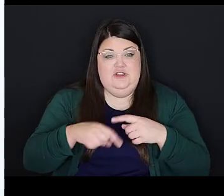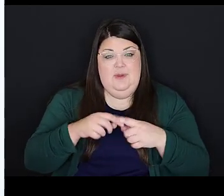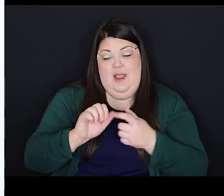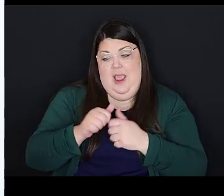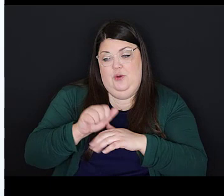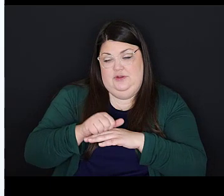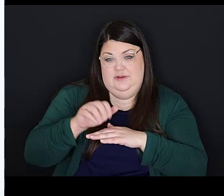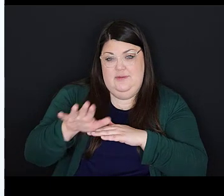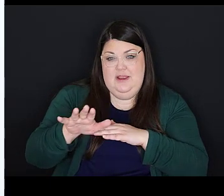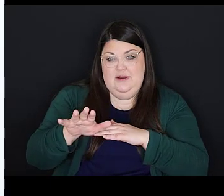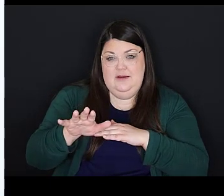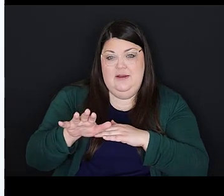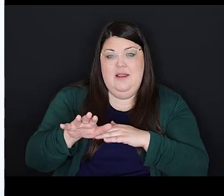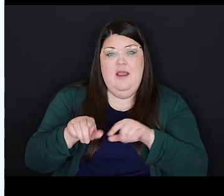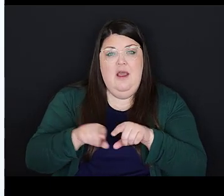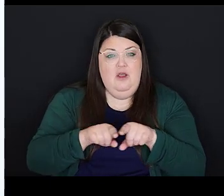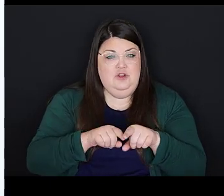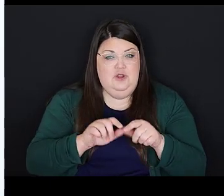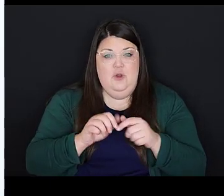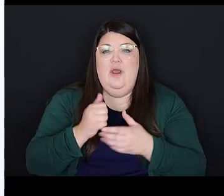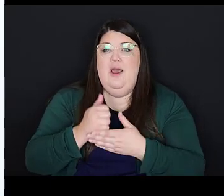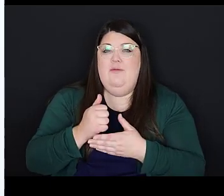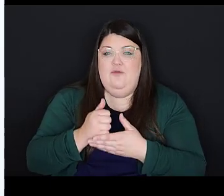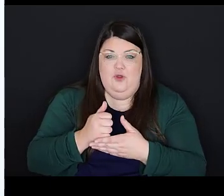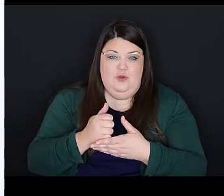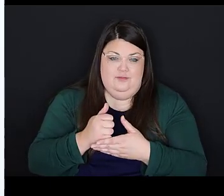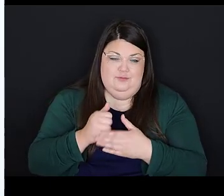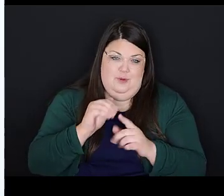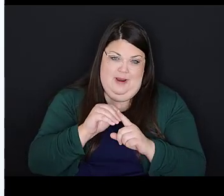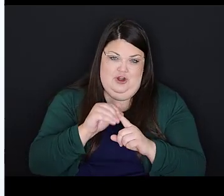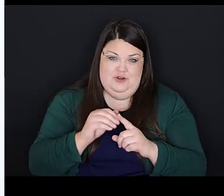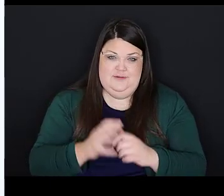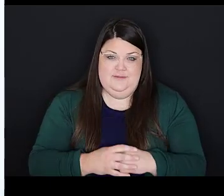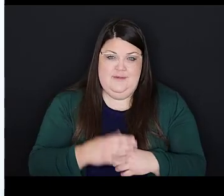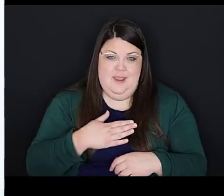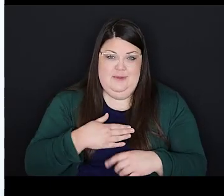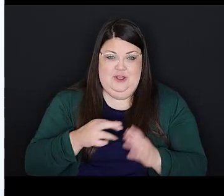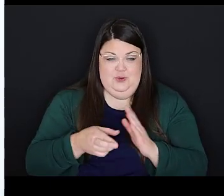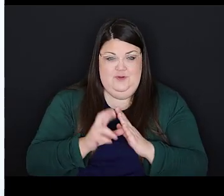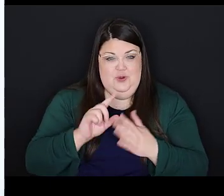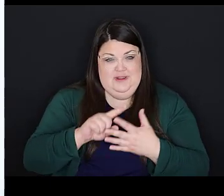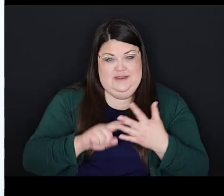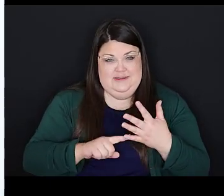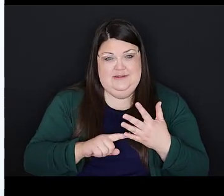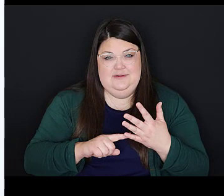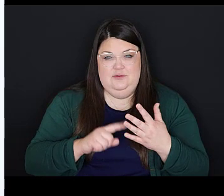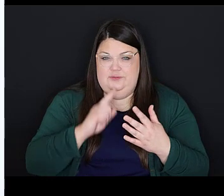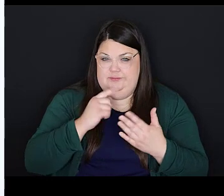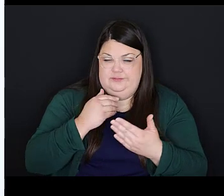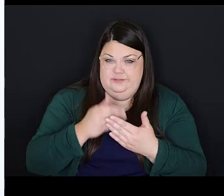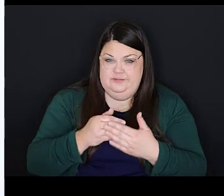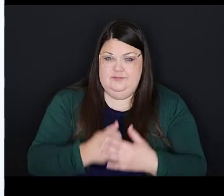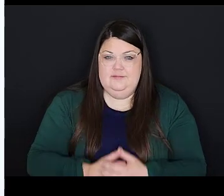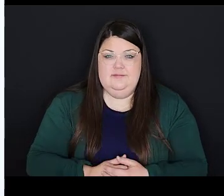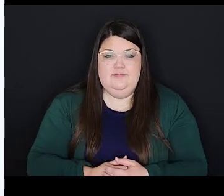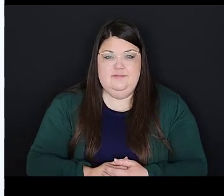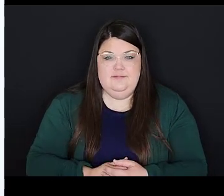procedures as well as helpful reminders. Please review this section closely.